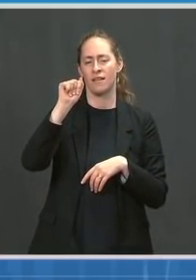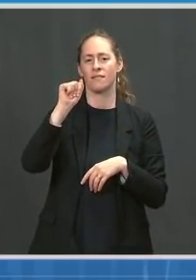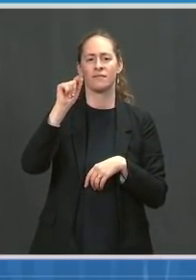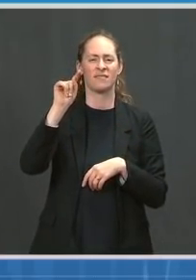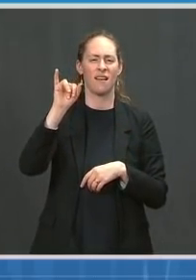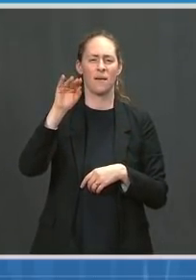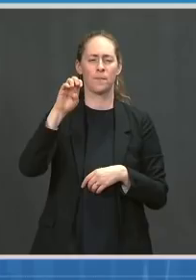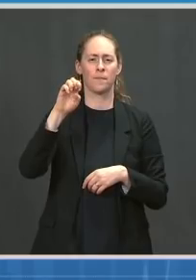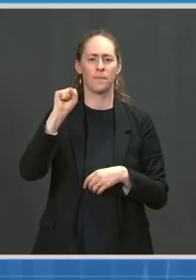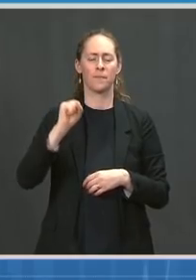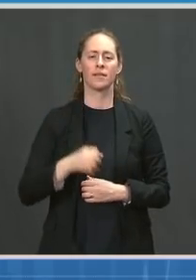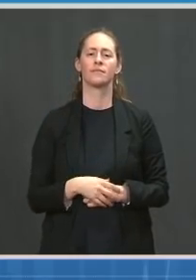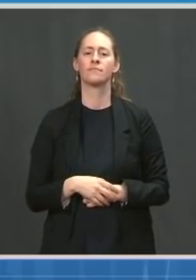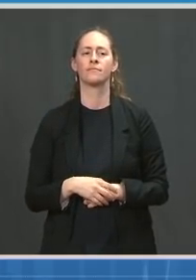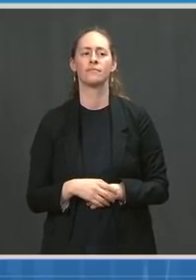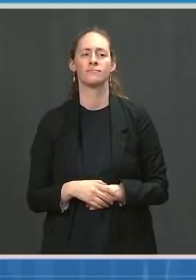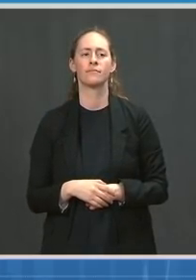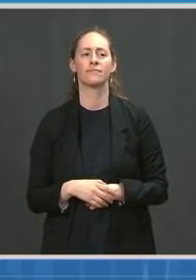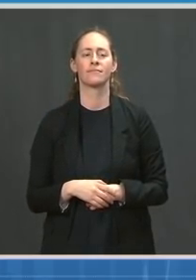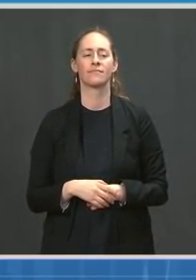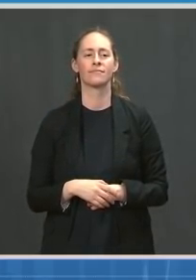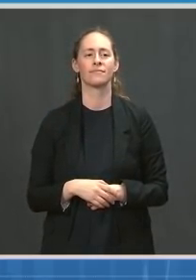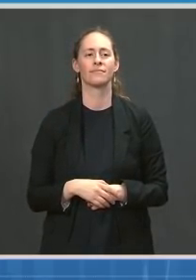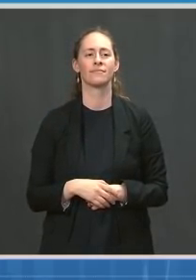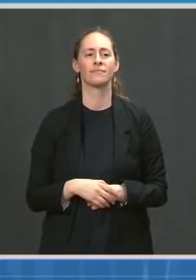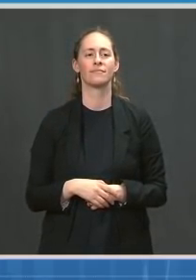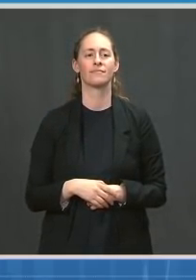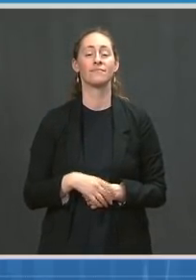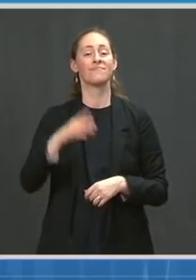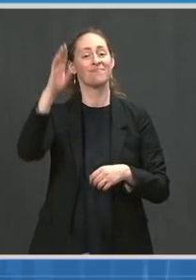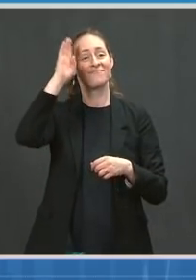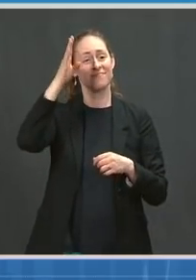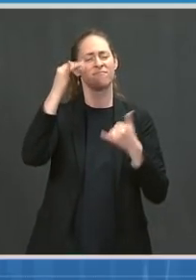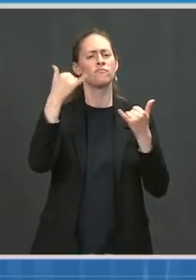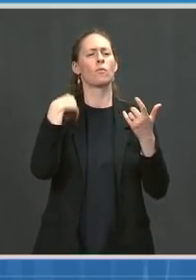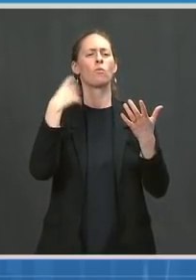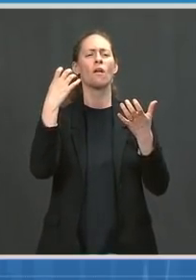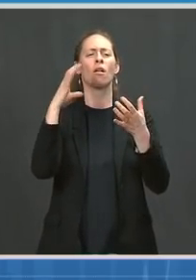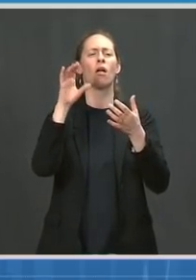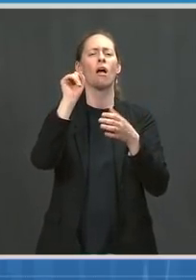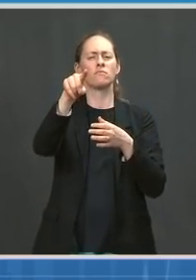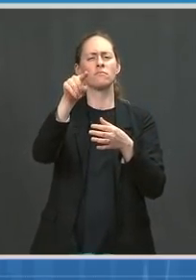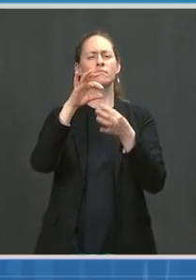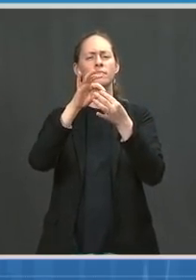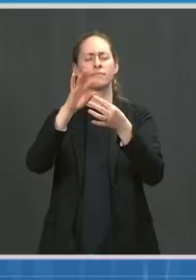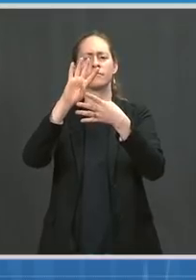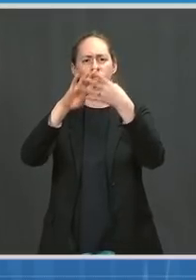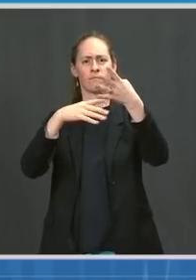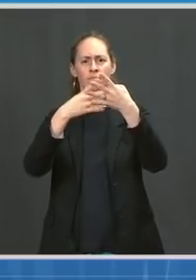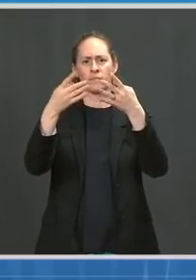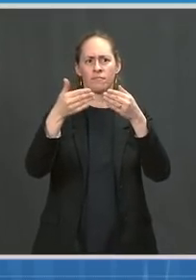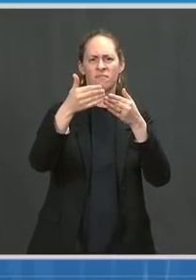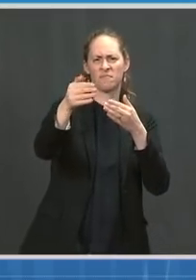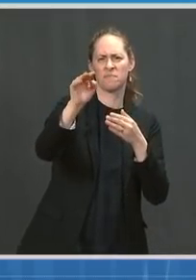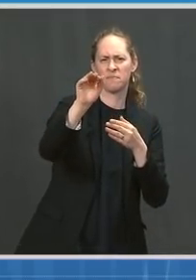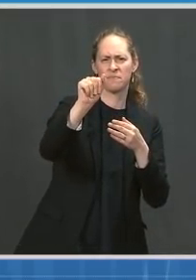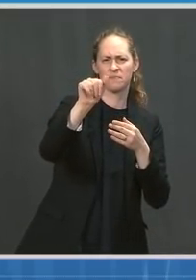The Press: Hi. Yeah, I had a question about the schedule for May. My understanding was that the President moved up the timeline